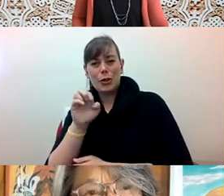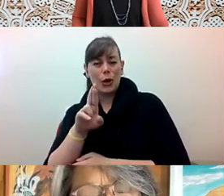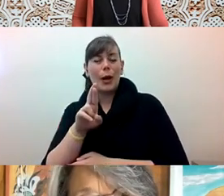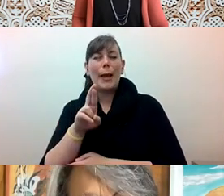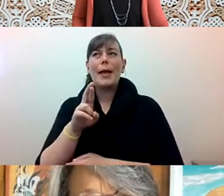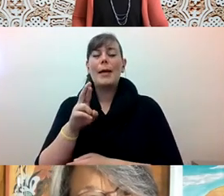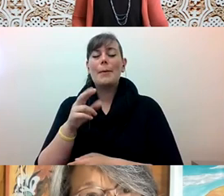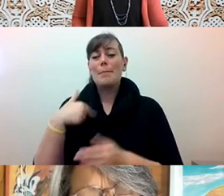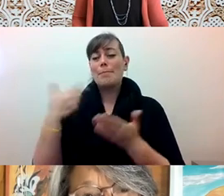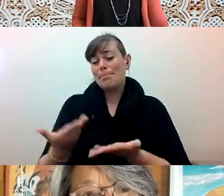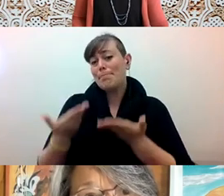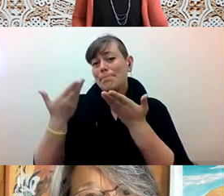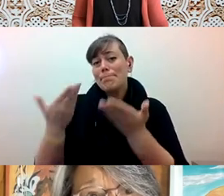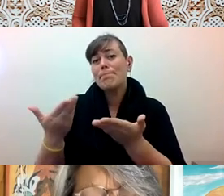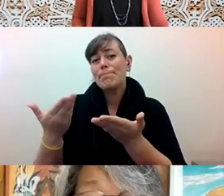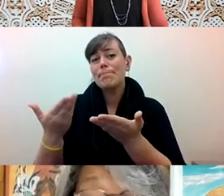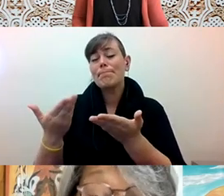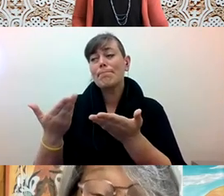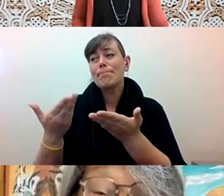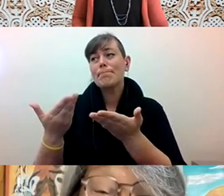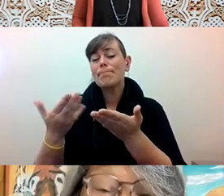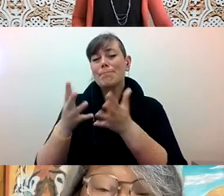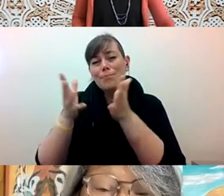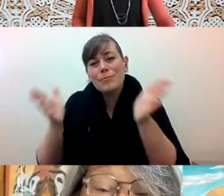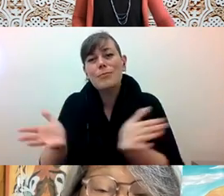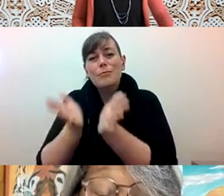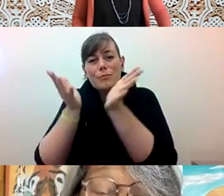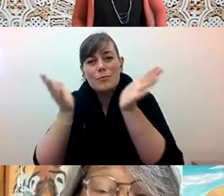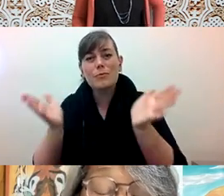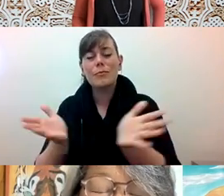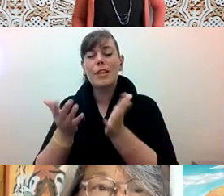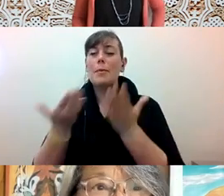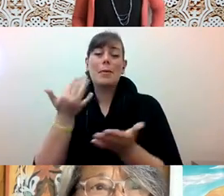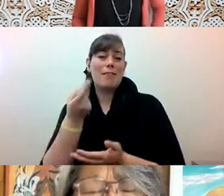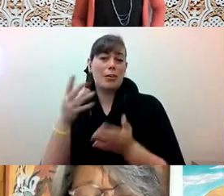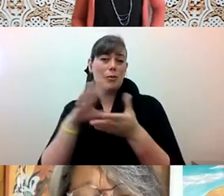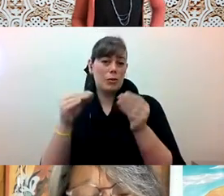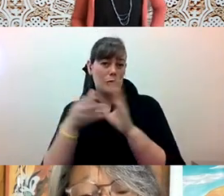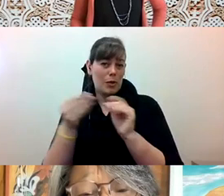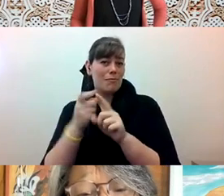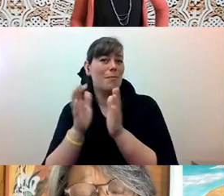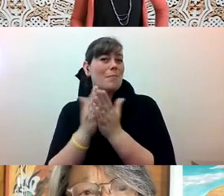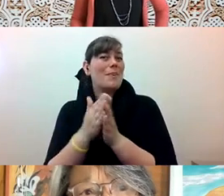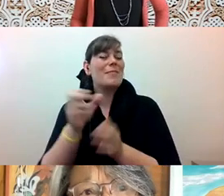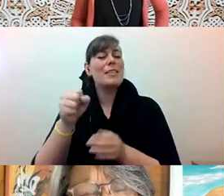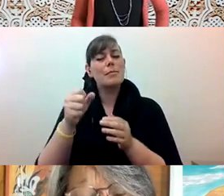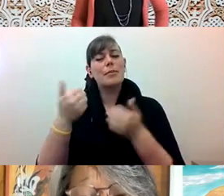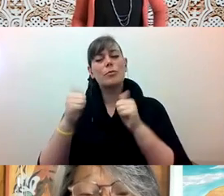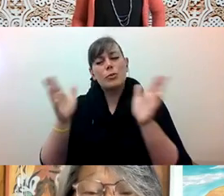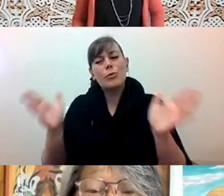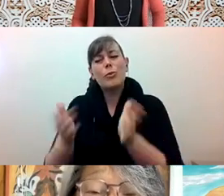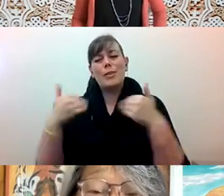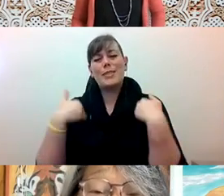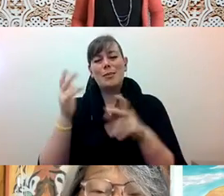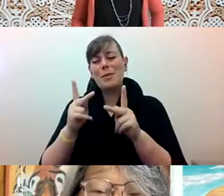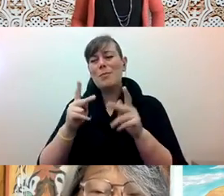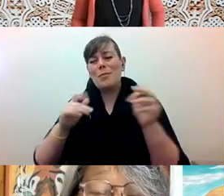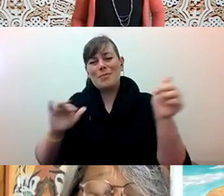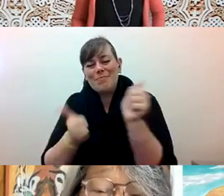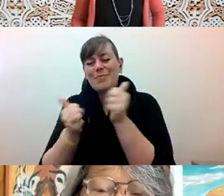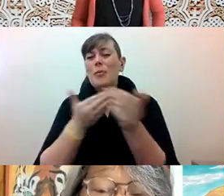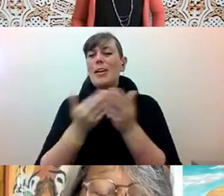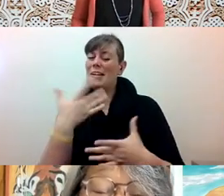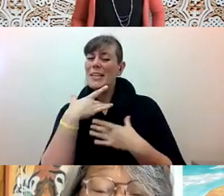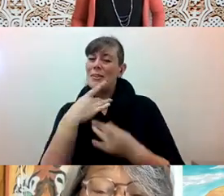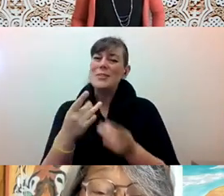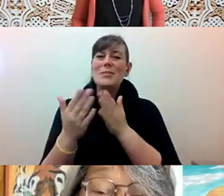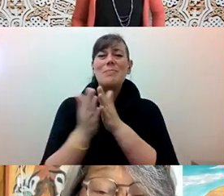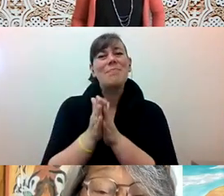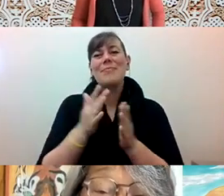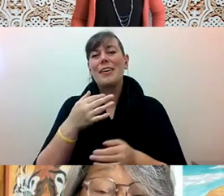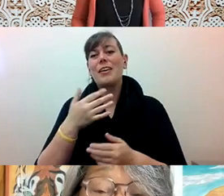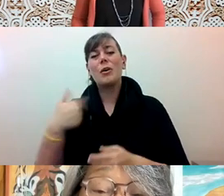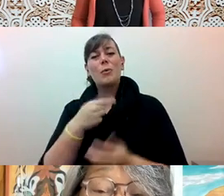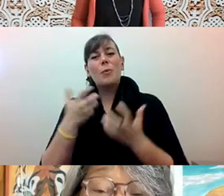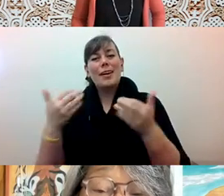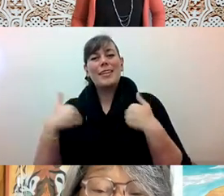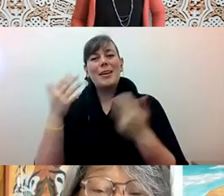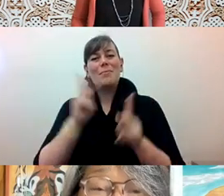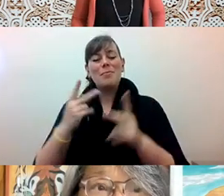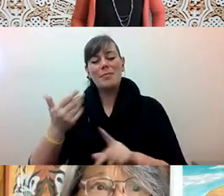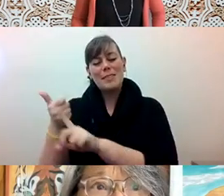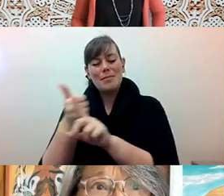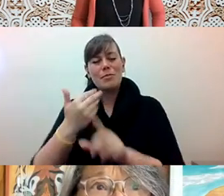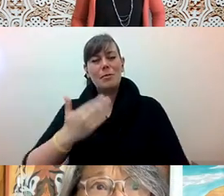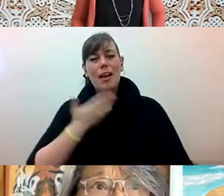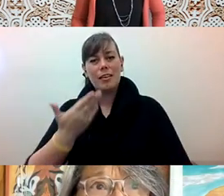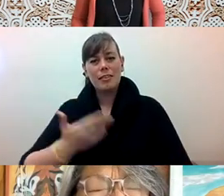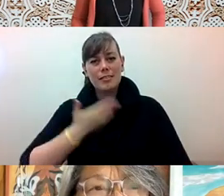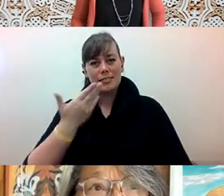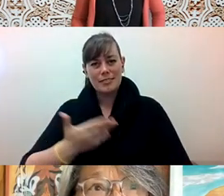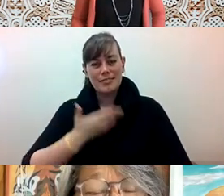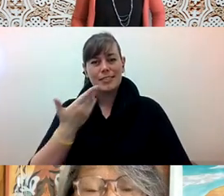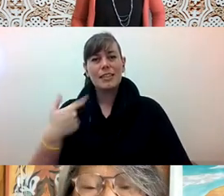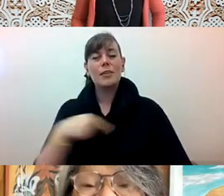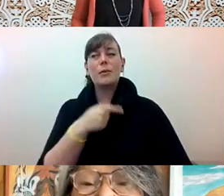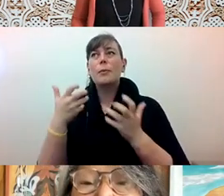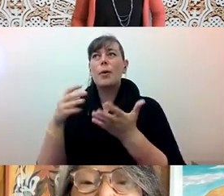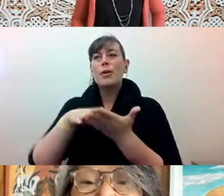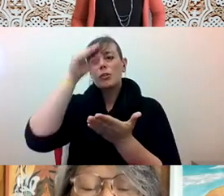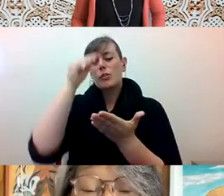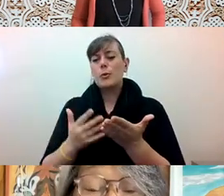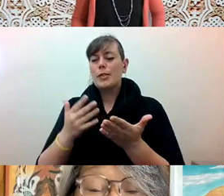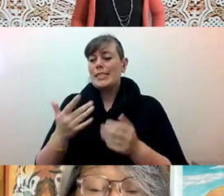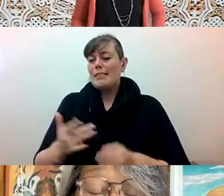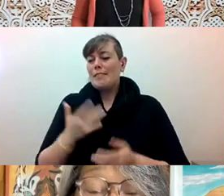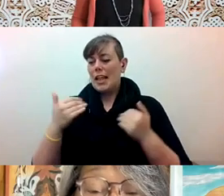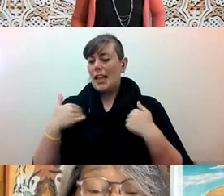pam tau lee: to... to... to really encourage, maybe some of the stories from this book, but really encourage the young people to pursue their passion, because we want our young people to be happy and to be able to really have a space in which they can make a difference in the world.